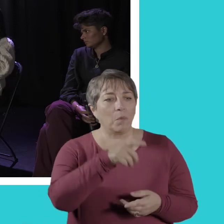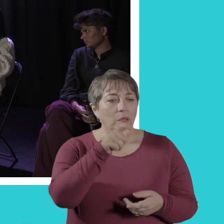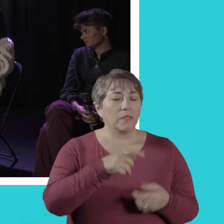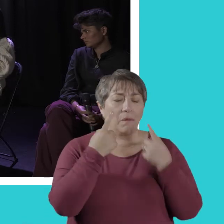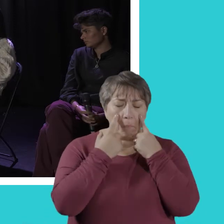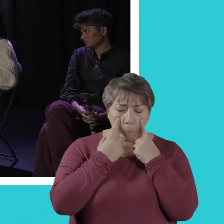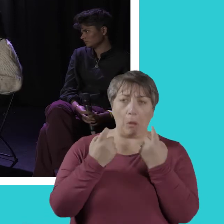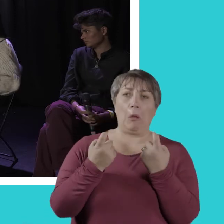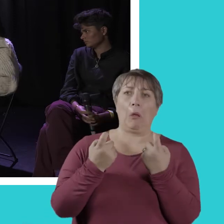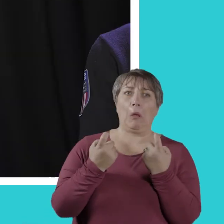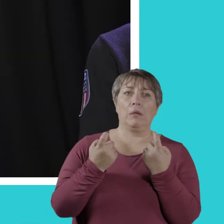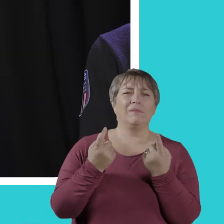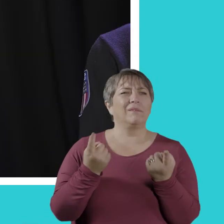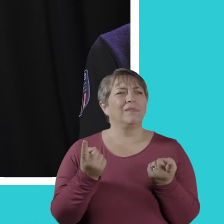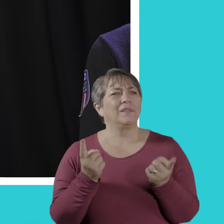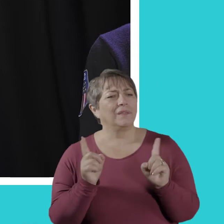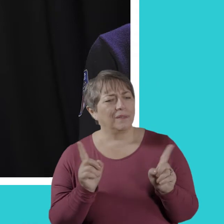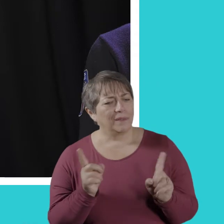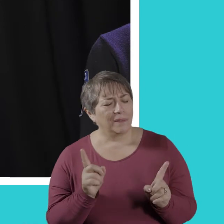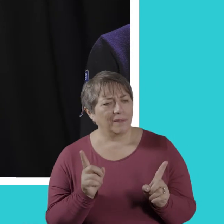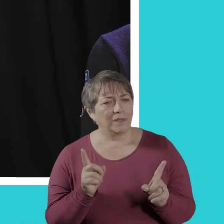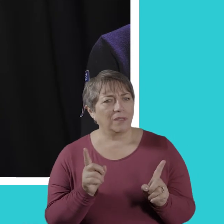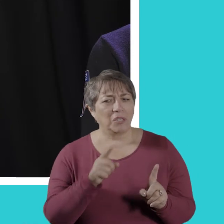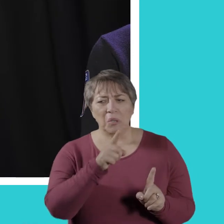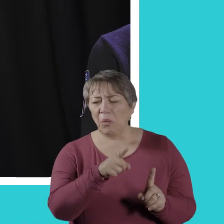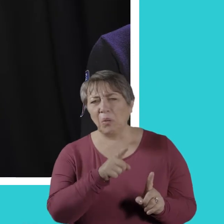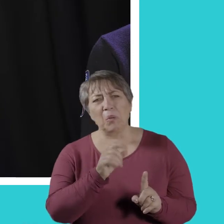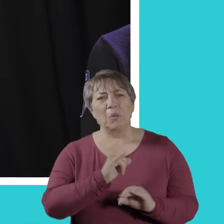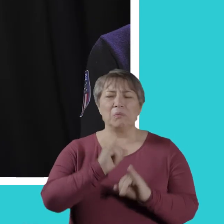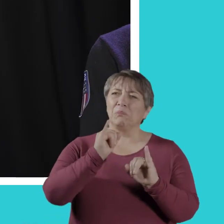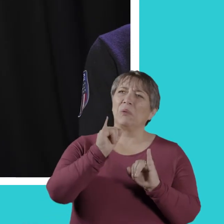you know the usual response is that you're being disruptive Kelsea you're being aggressive Kelsea.